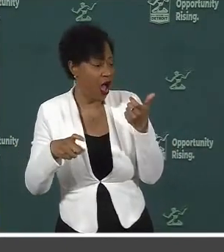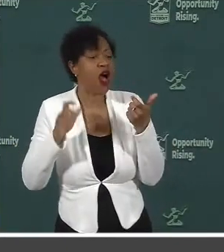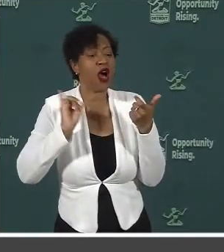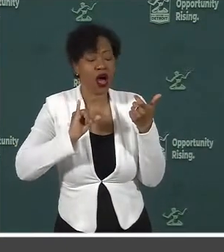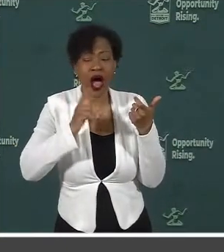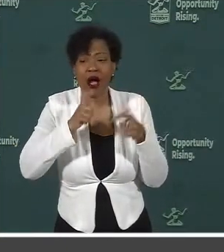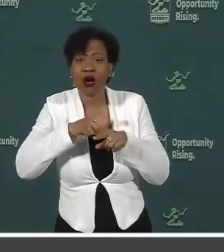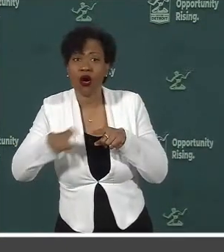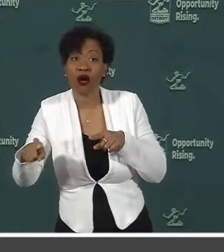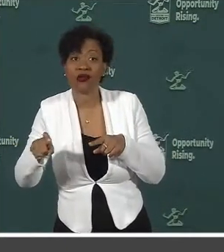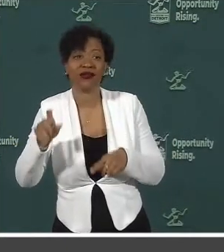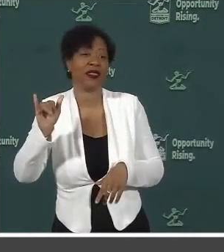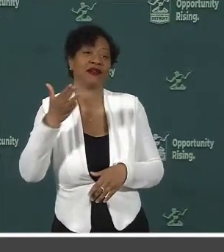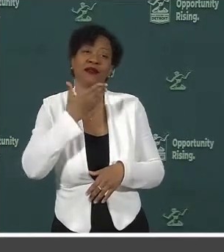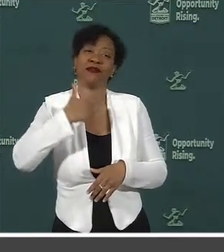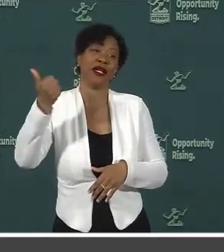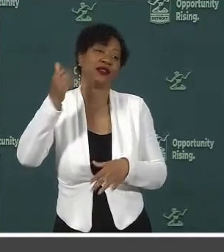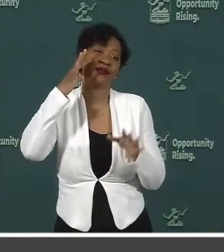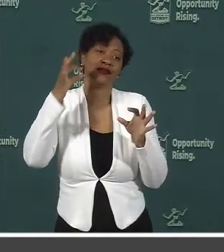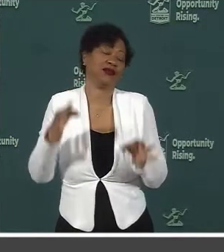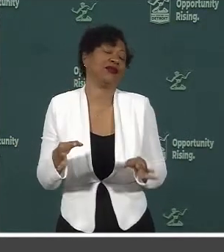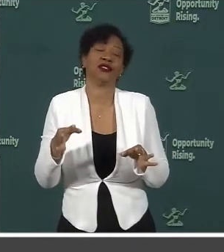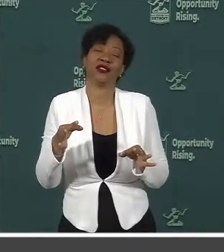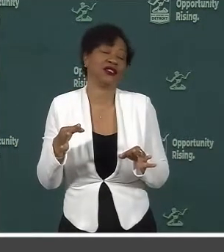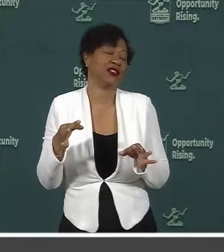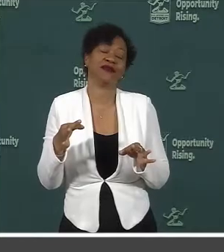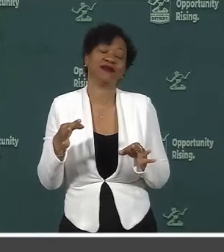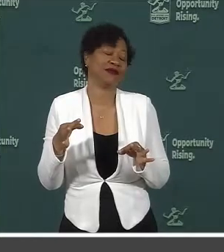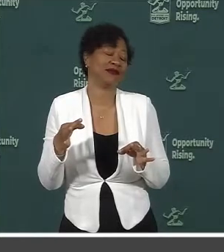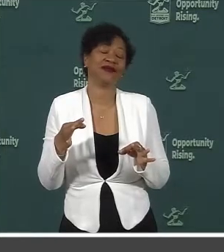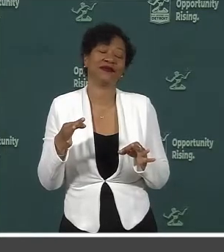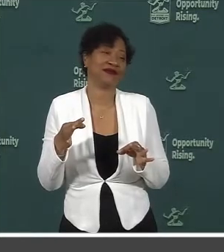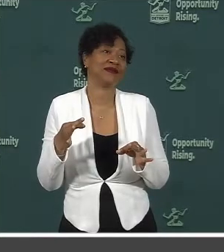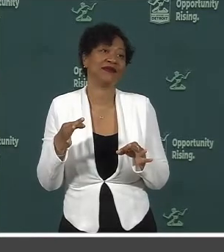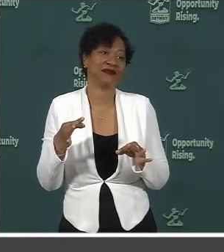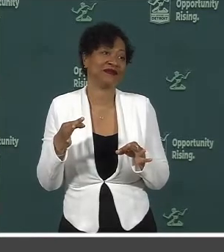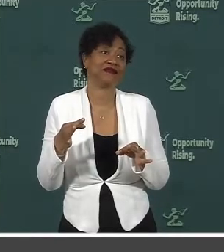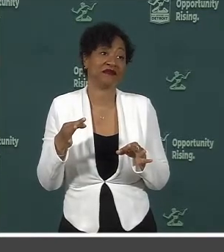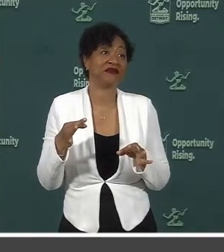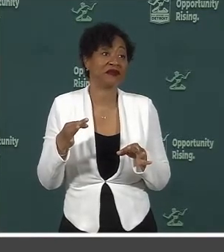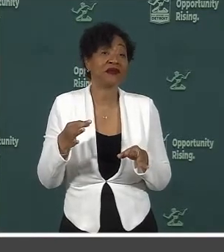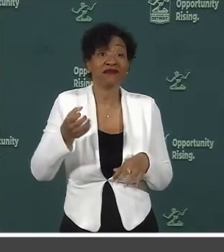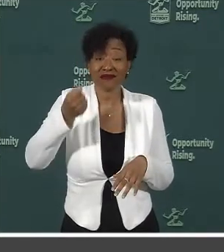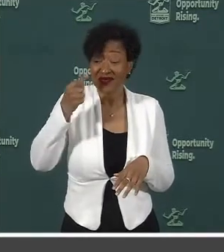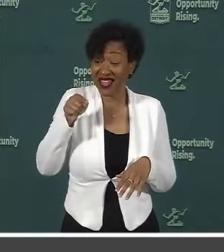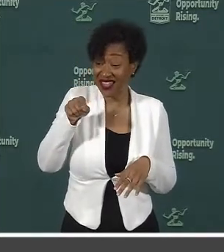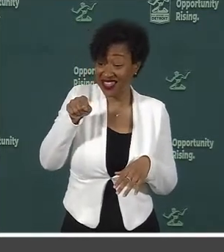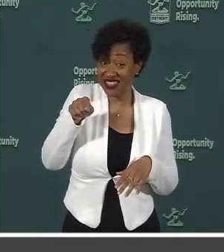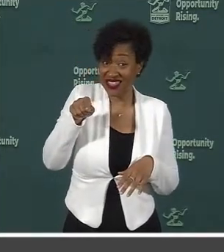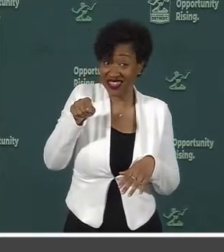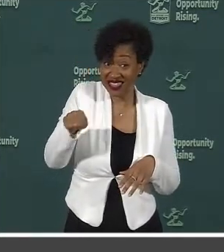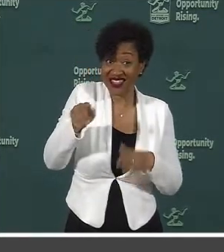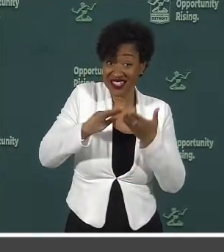THE BEST DECISIONS I COULD HAVE MADE THEY'RE ACTUALLY PAYING YOU TO LEARN >> I TOOK MY